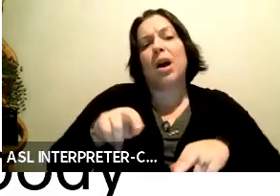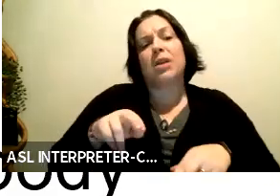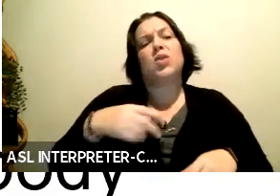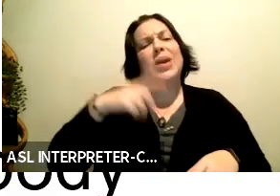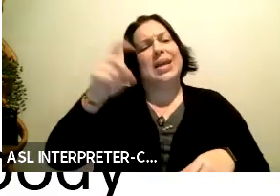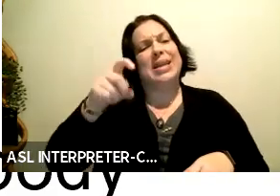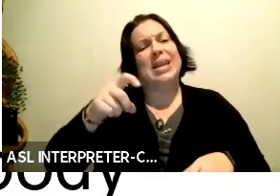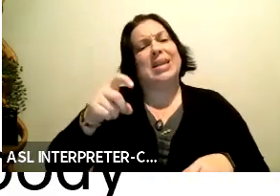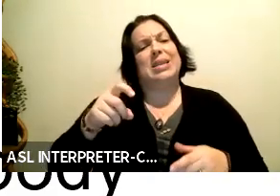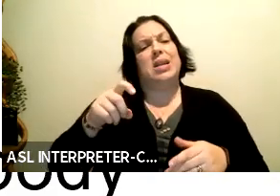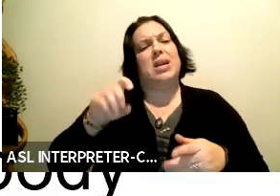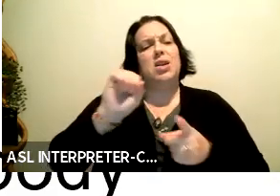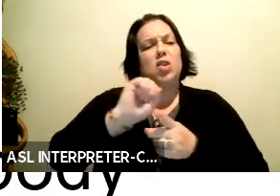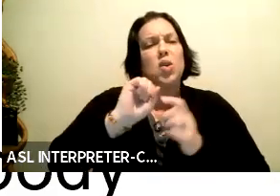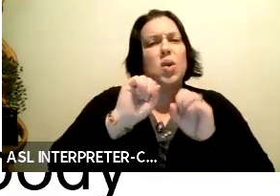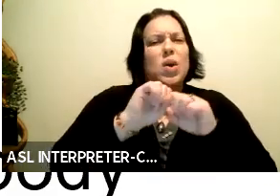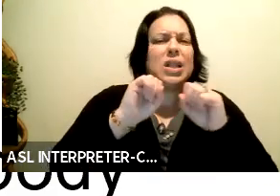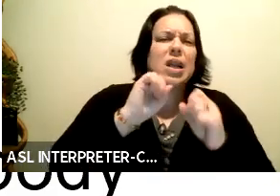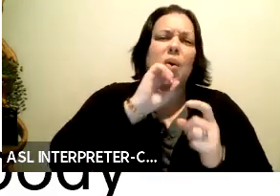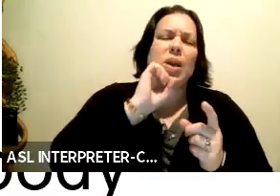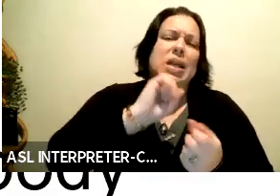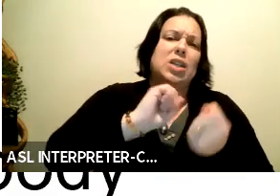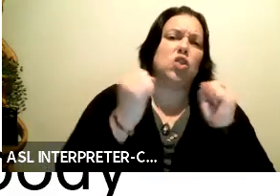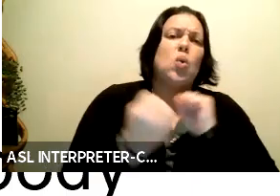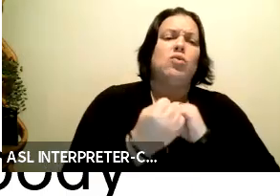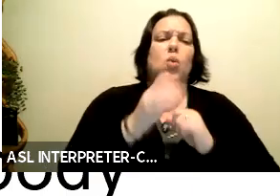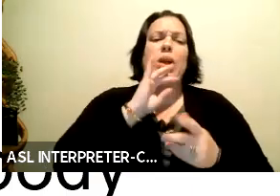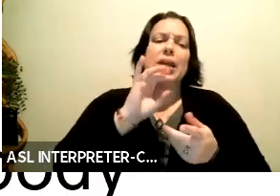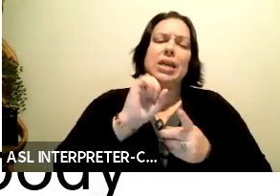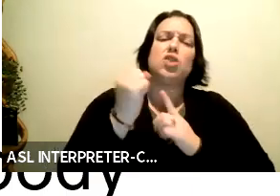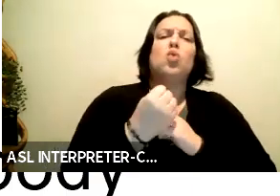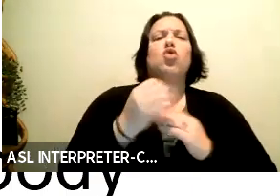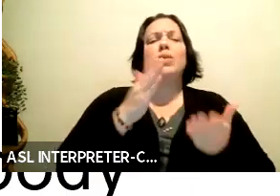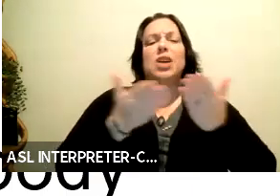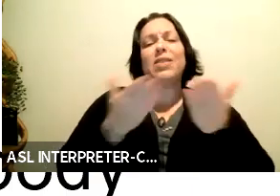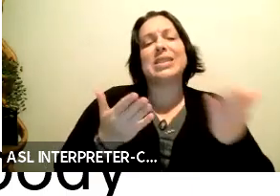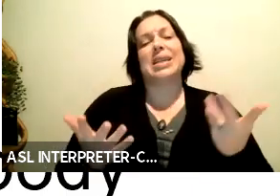social services not previously included in our organizational charts. We need the skills,